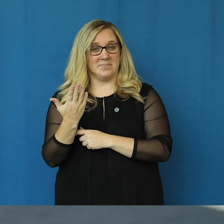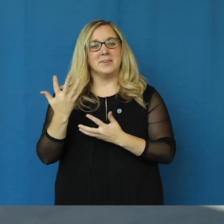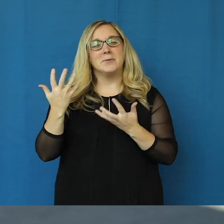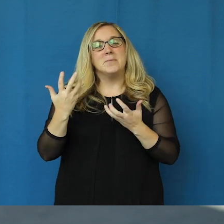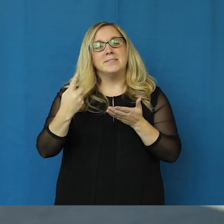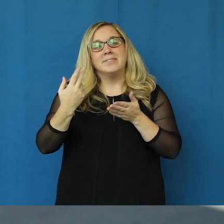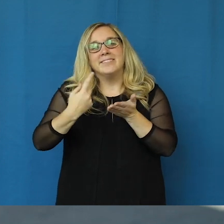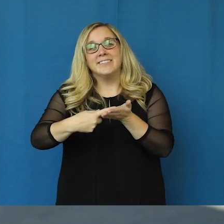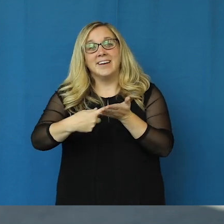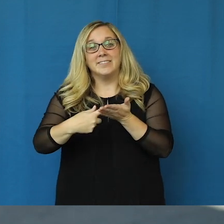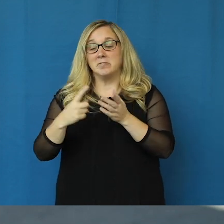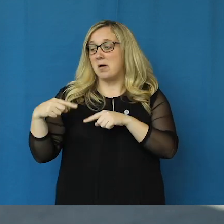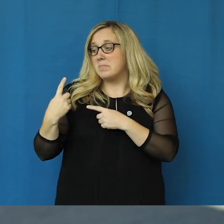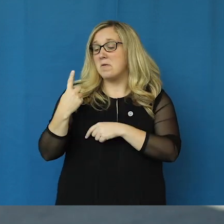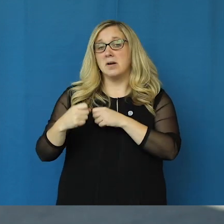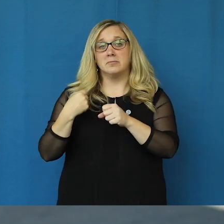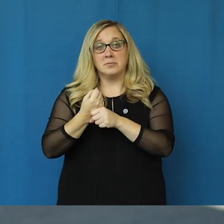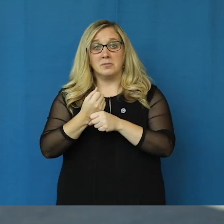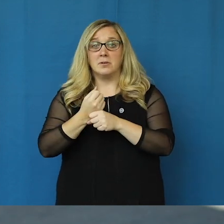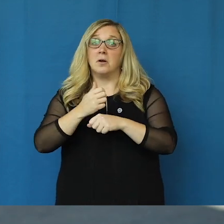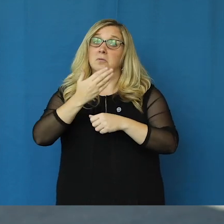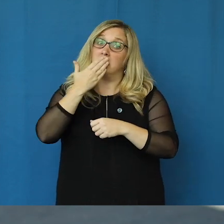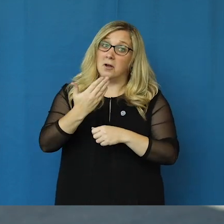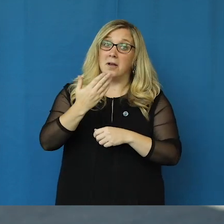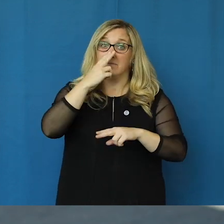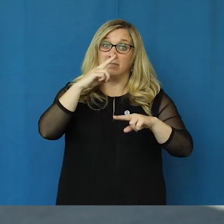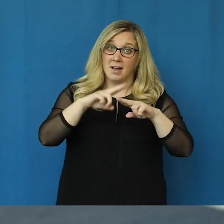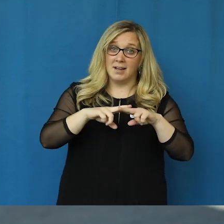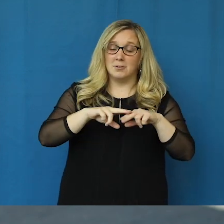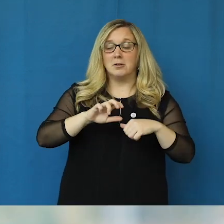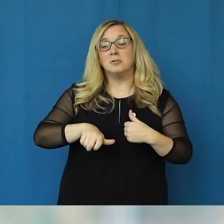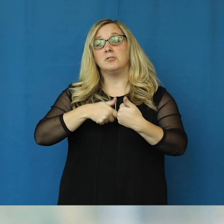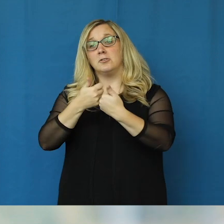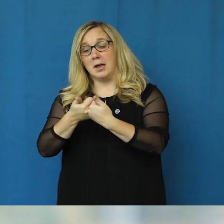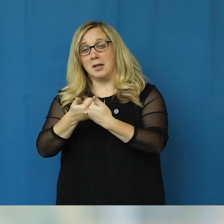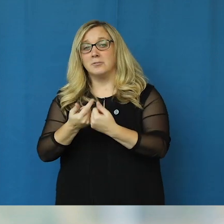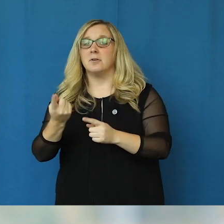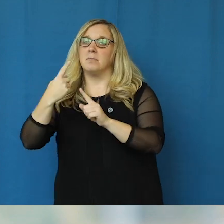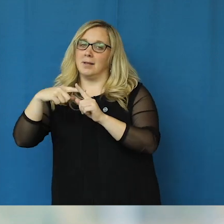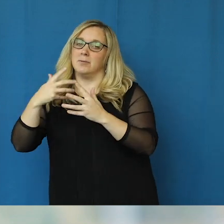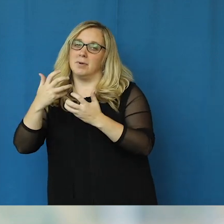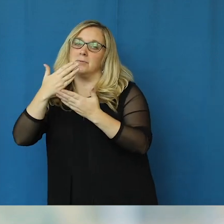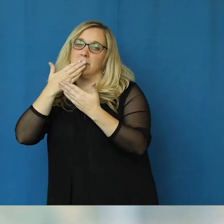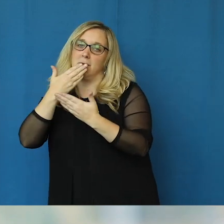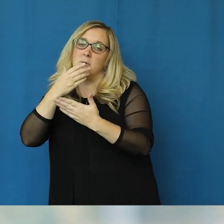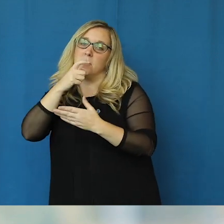The fun we've had, and some of the challenges we've incurred and overcome. I'll thank the important people in our lives, and try to